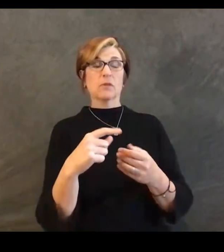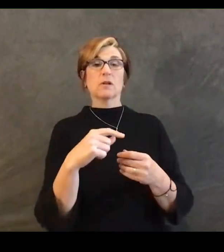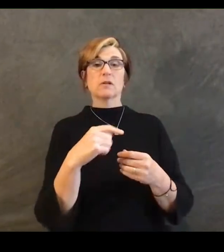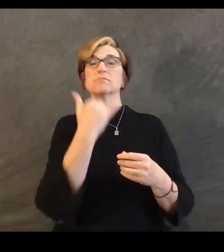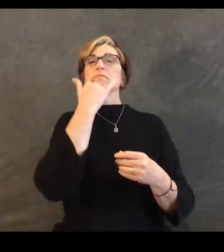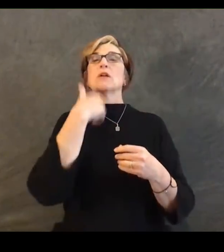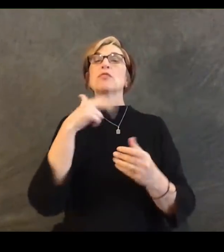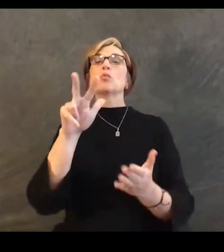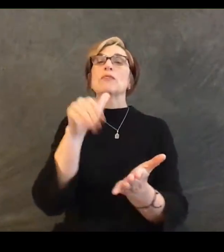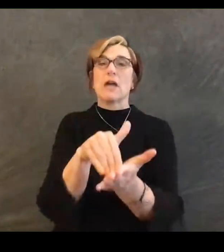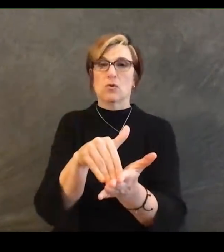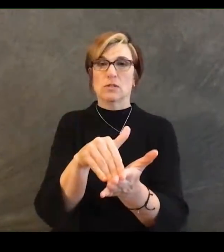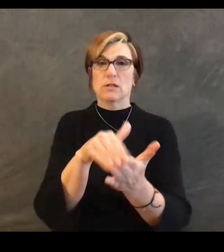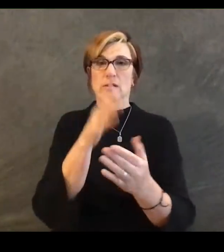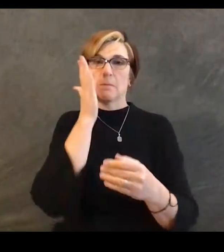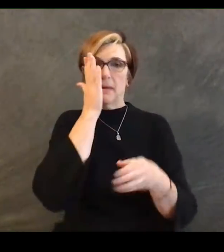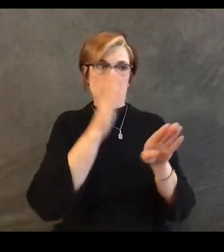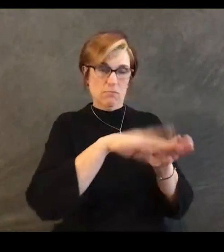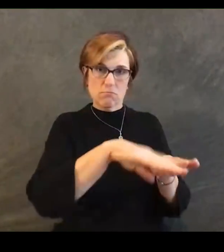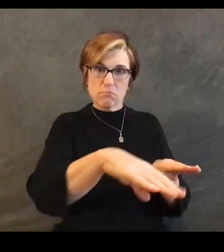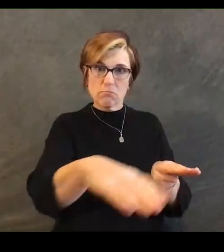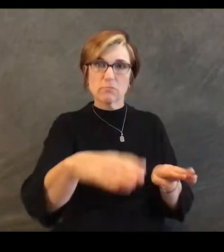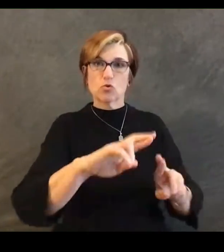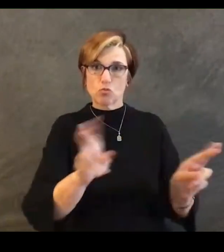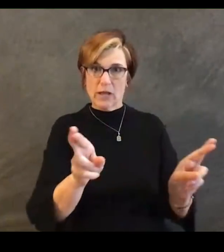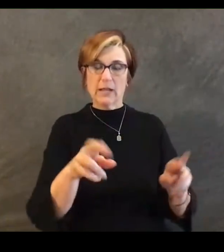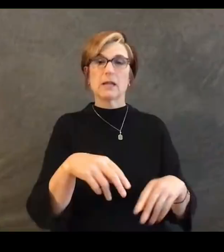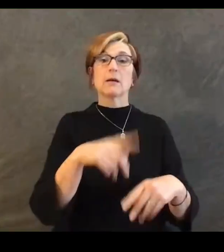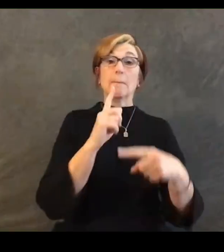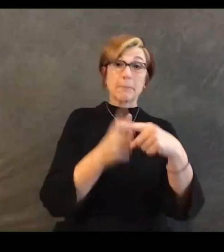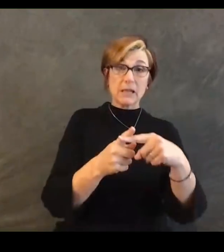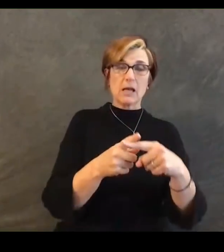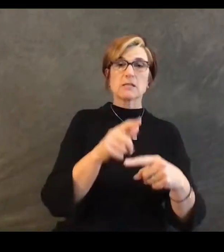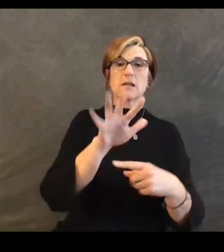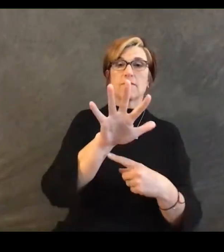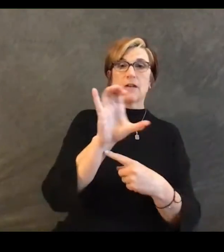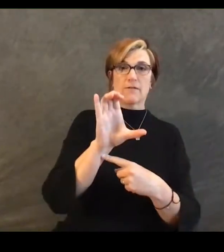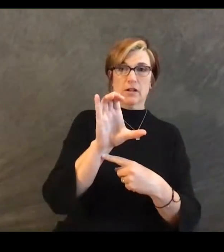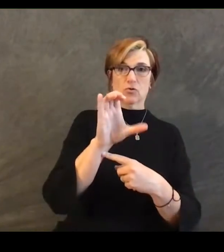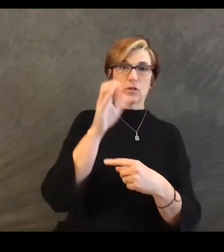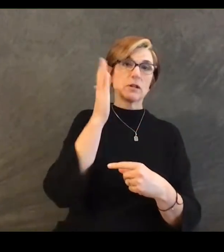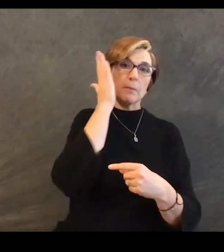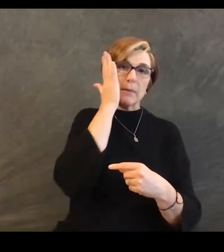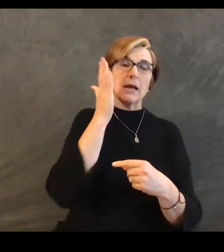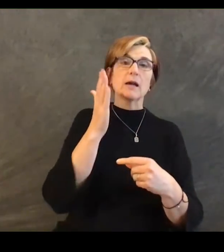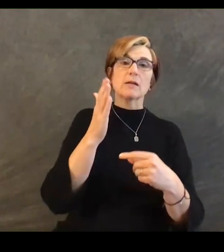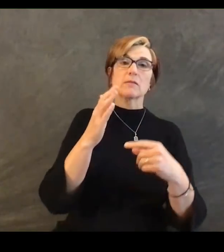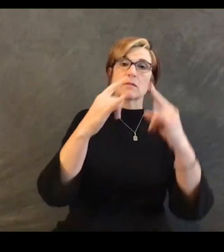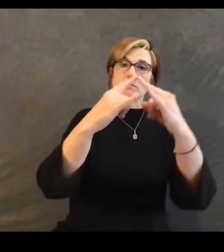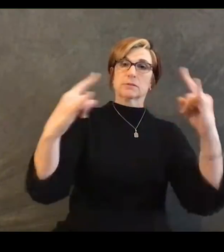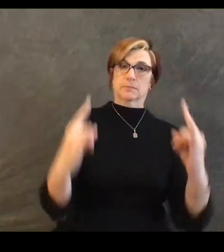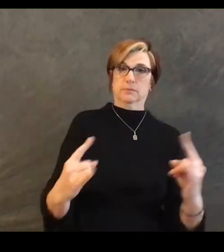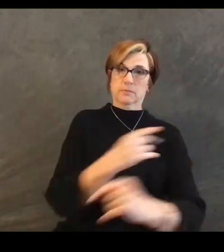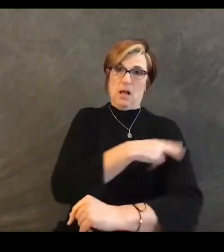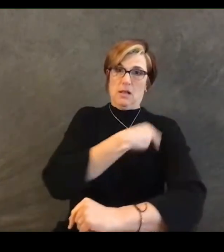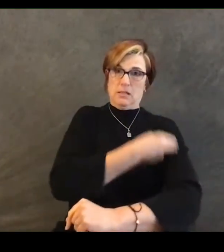care site and we're also doing a 500 bed new hospital and that's in Louisiana